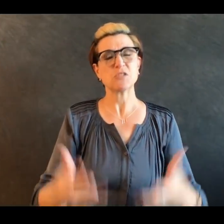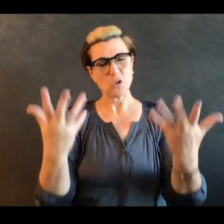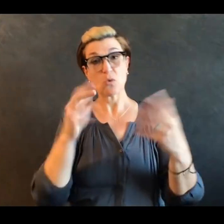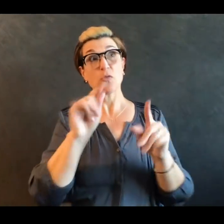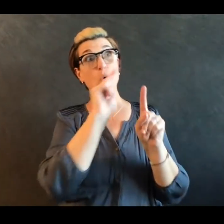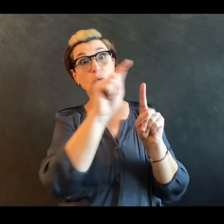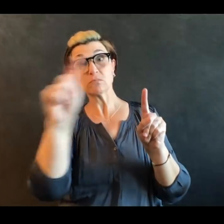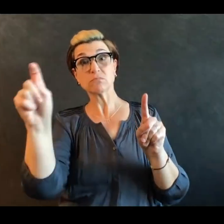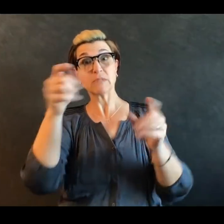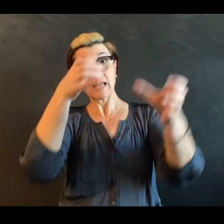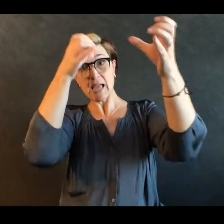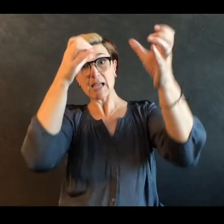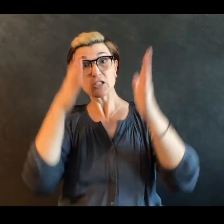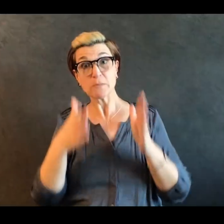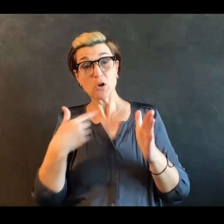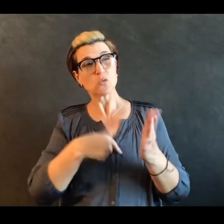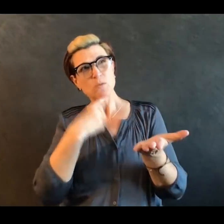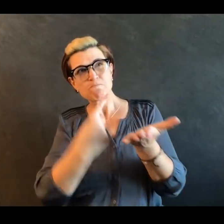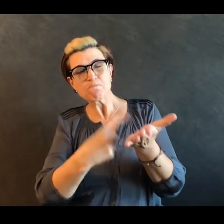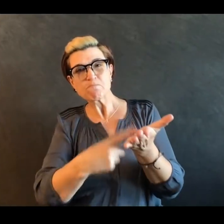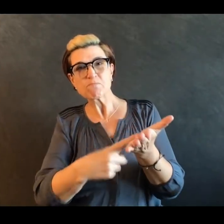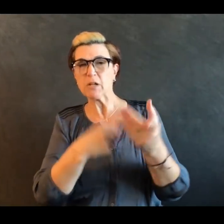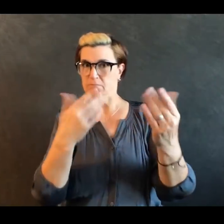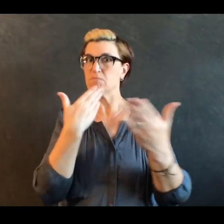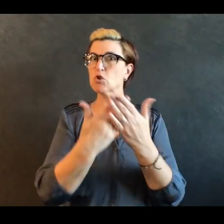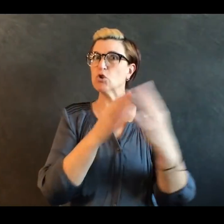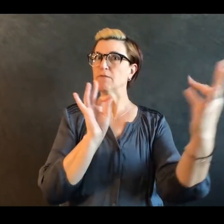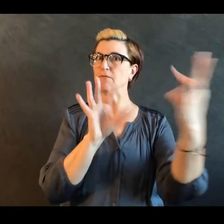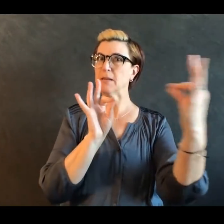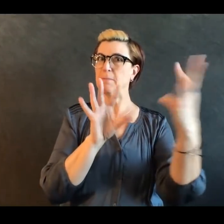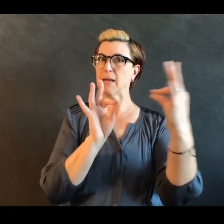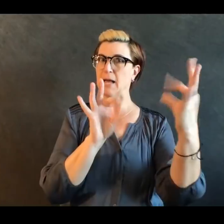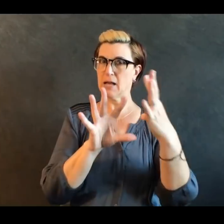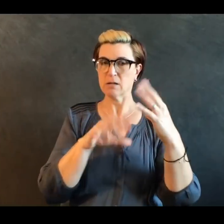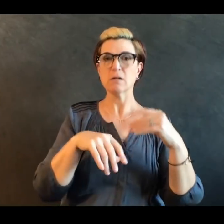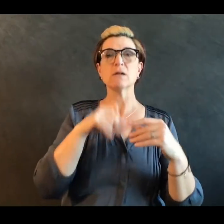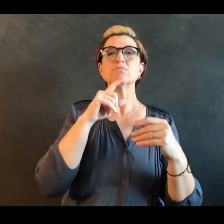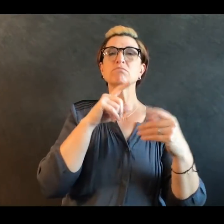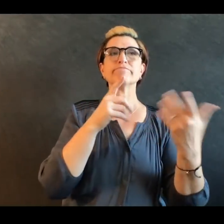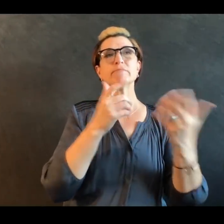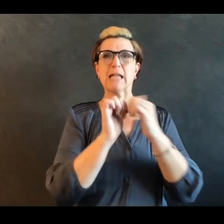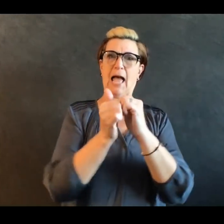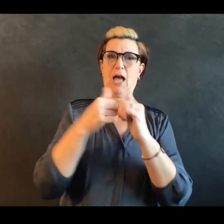extremely productive feedback on how to safely reboot our economy they gave us a